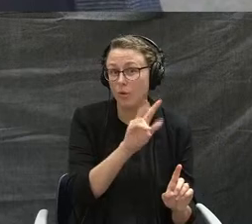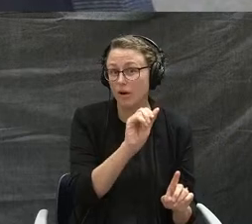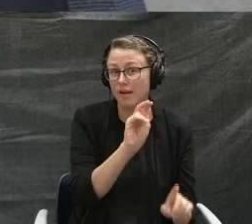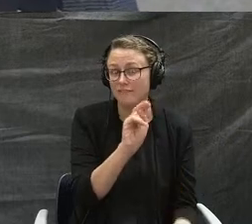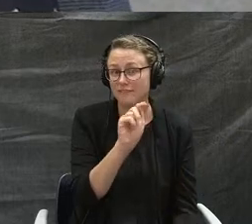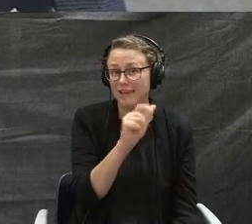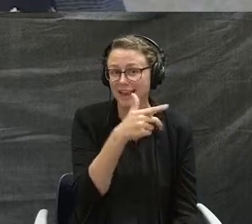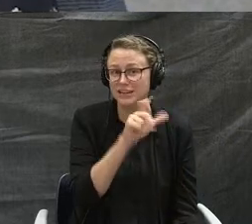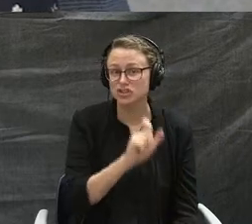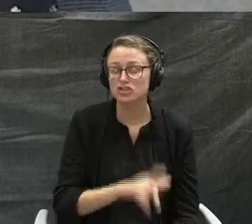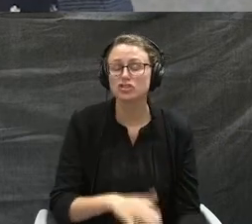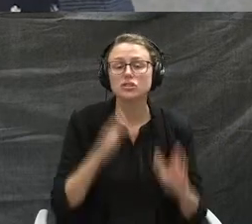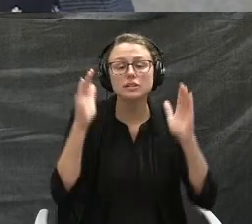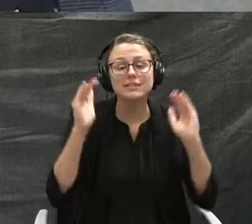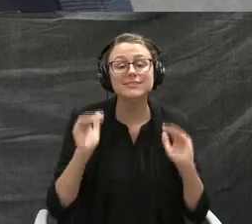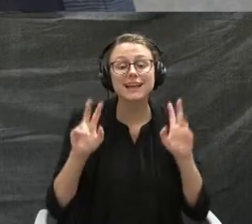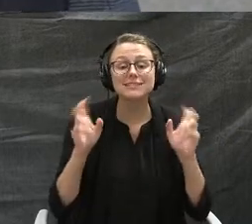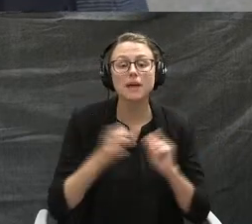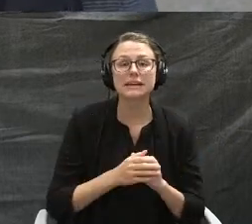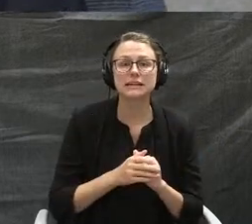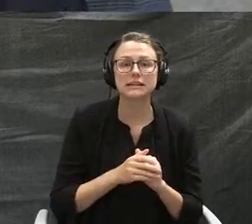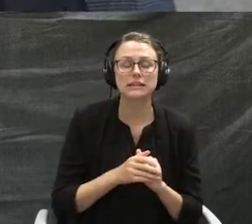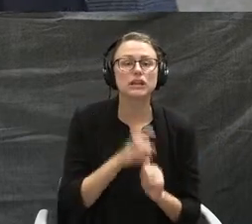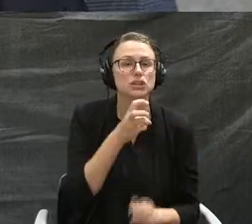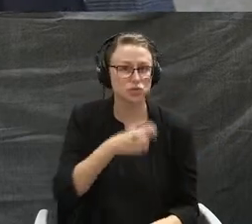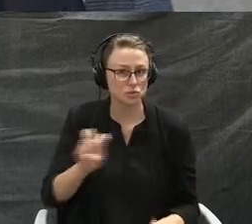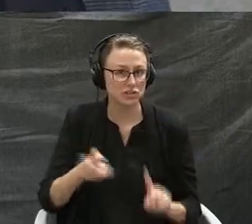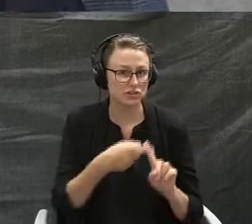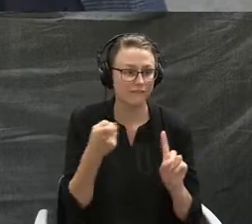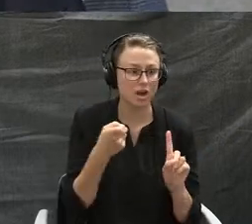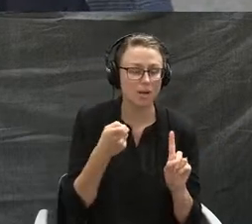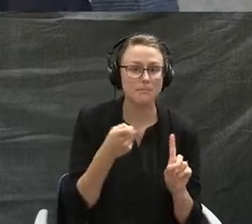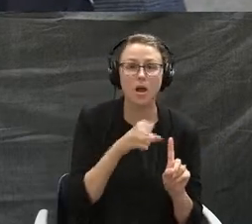The next topic is switching from. Or two E learning during